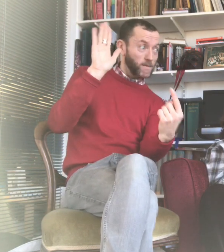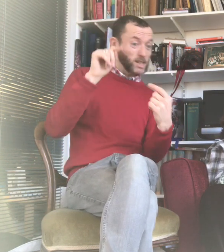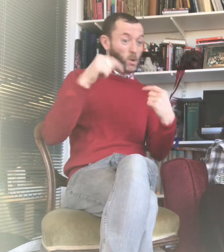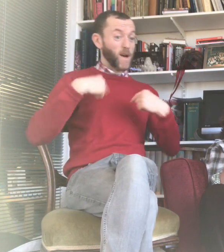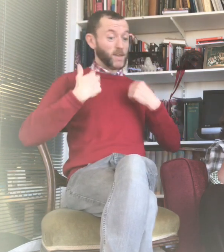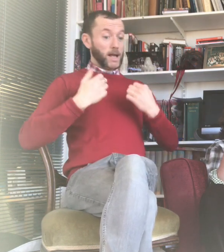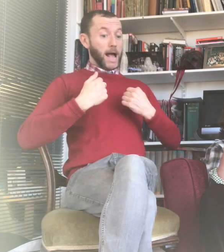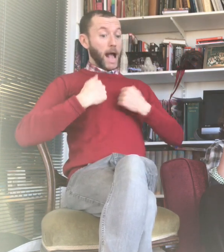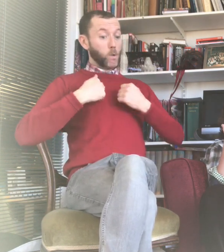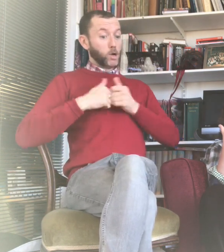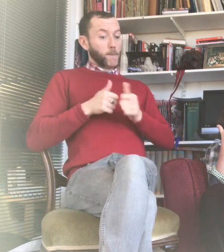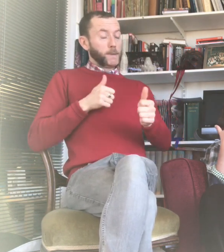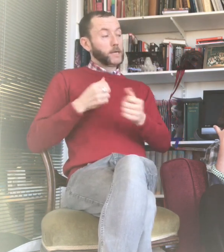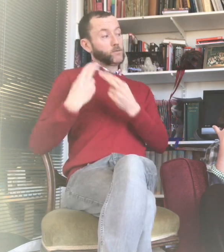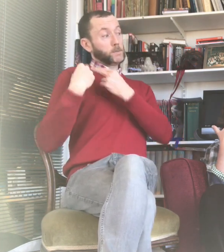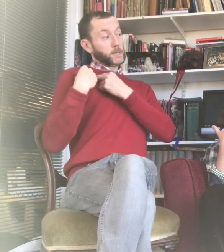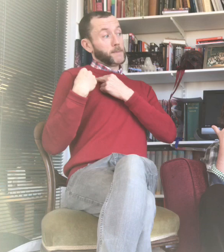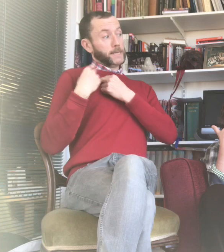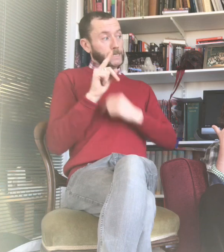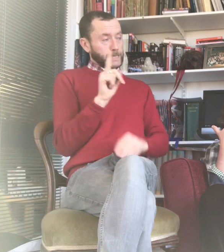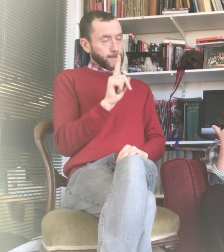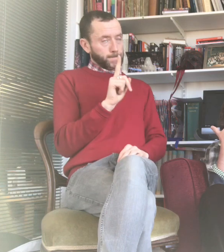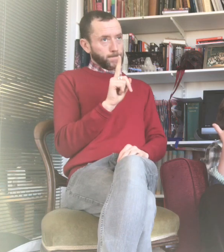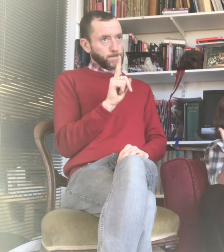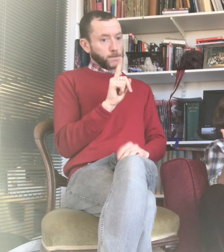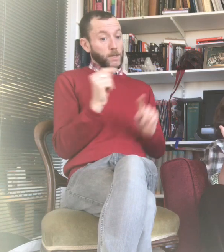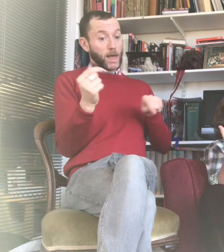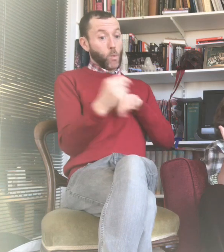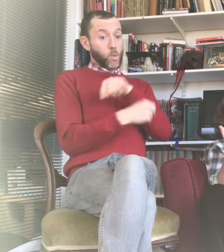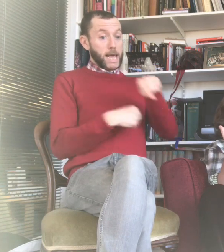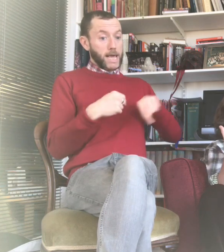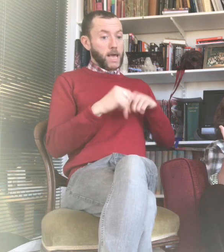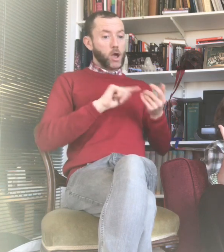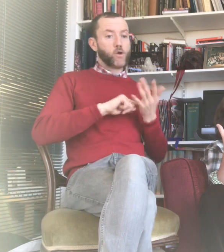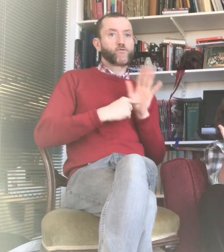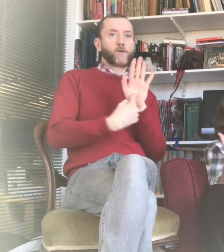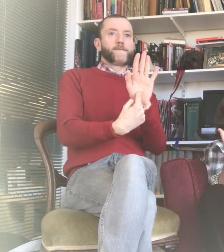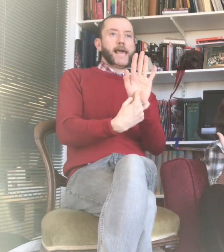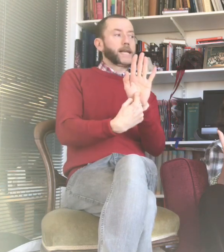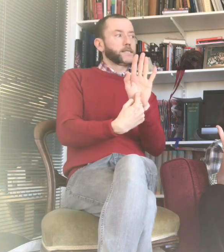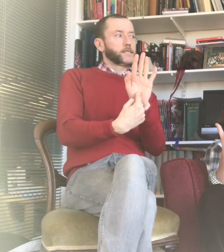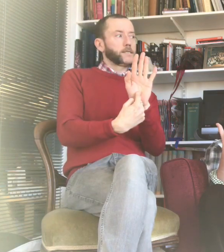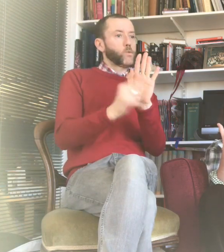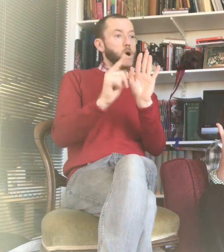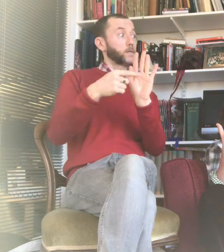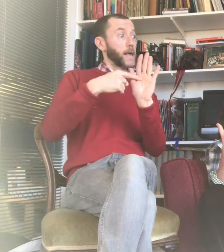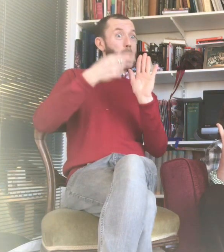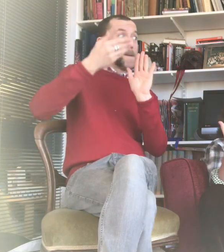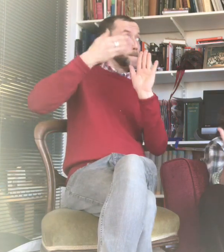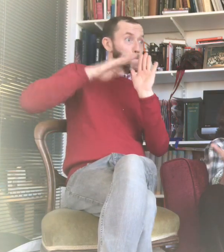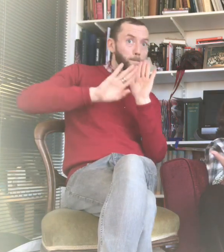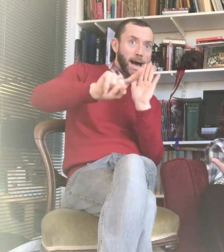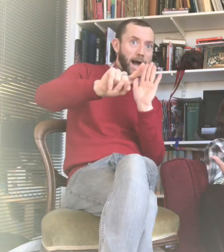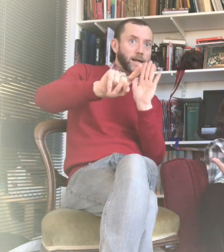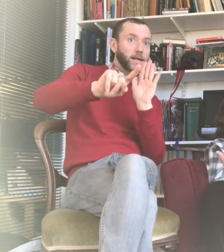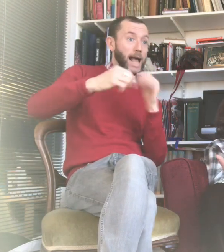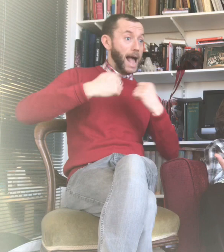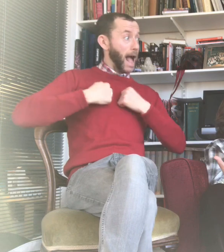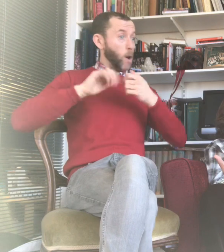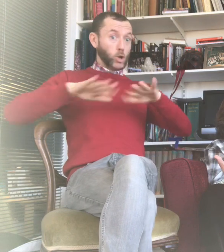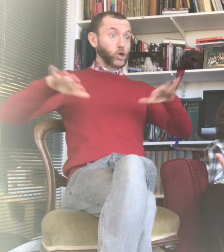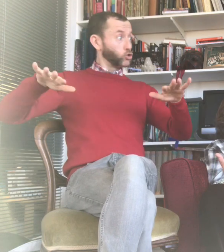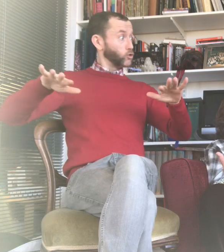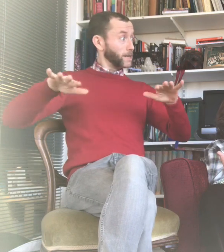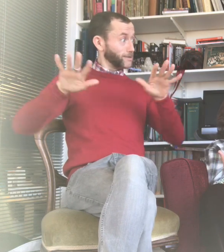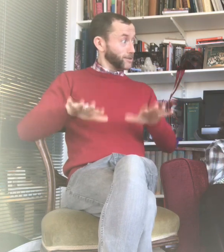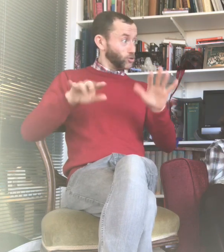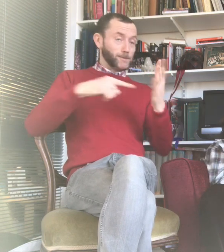that we reflect back..the country that we are performing to, and if